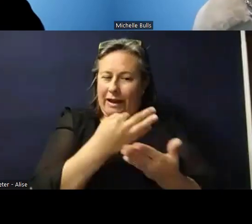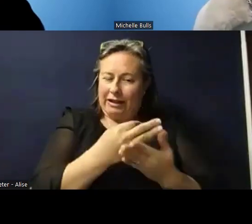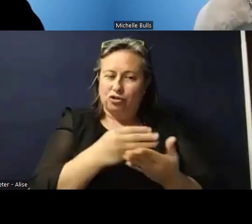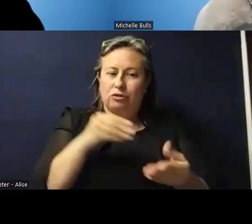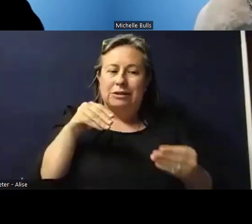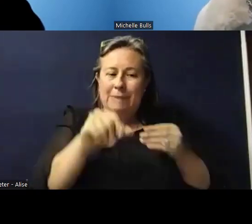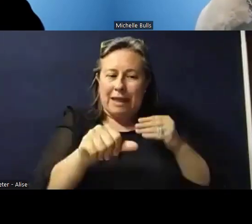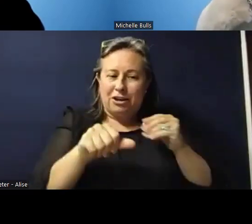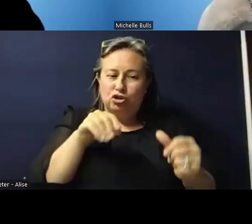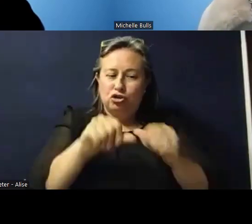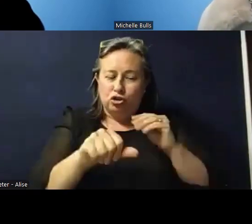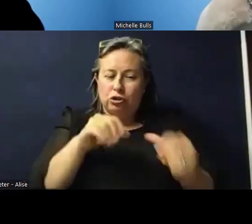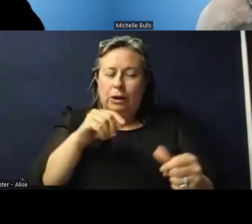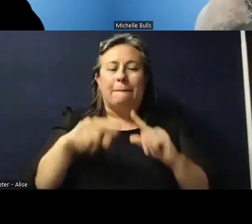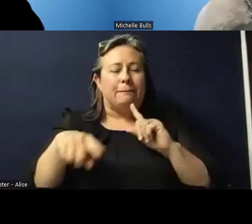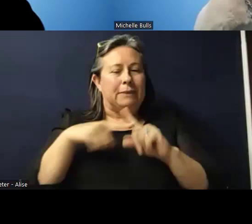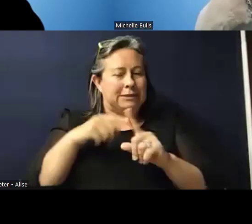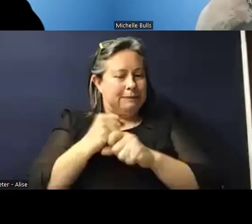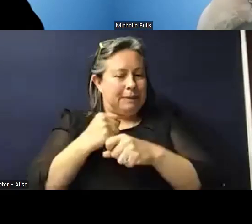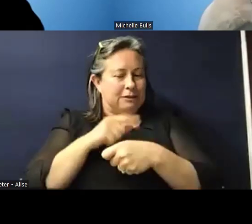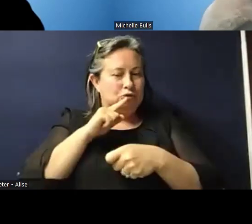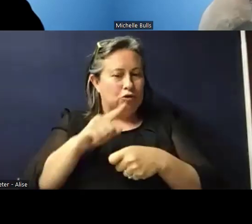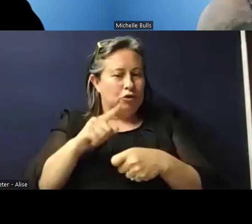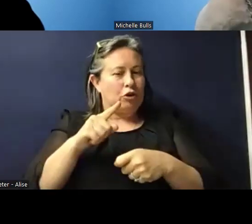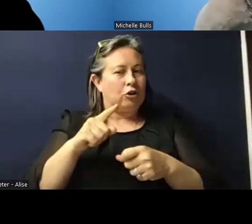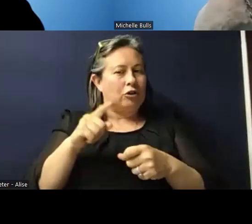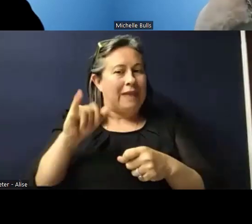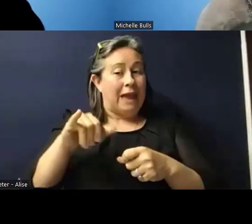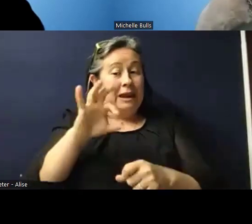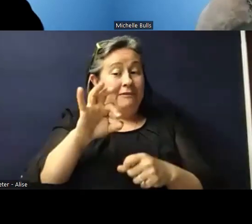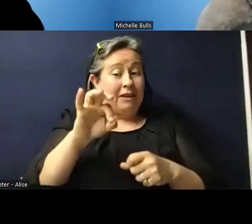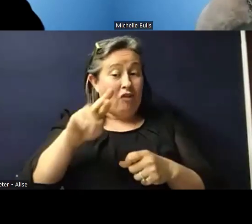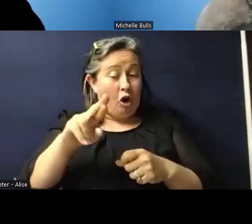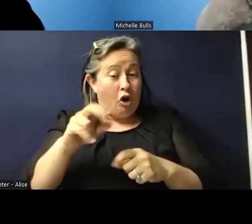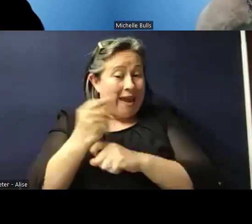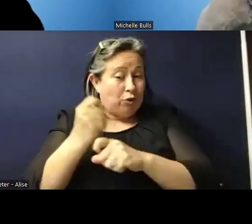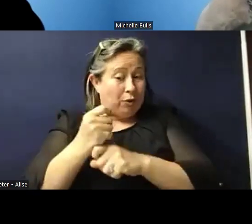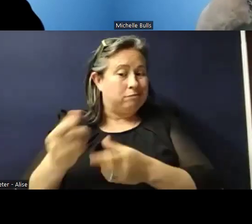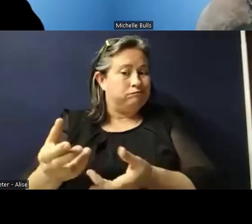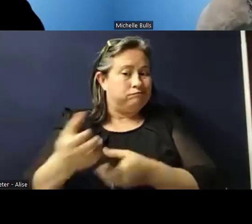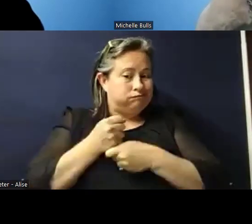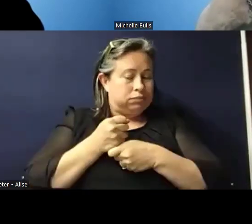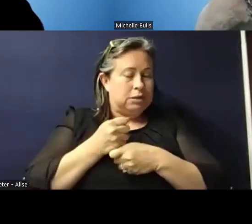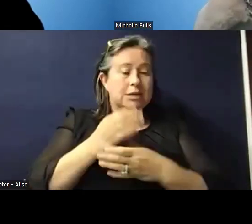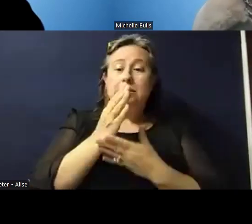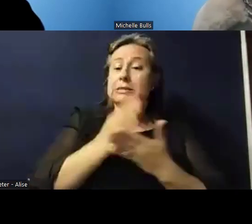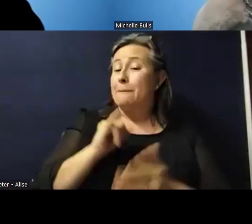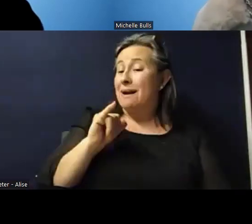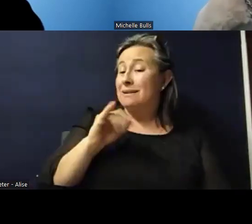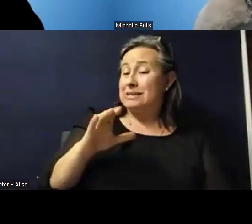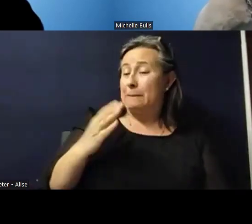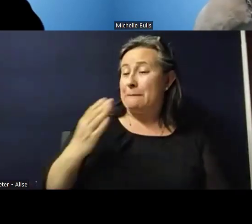and requiring that annual FFR and the rest of that. There are some ICs that may feel that the risk associated